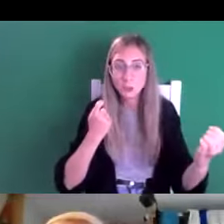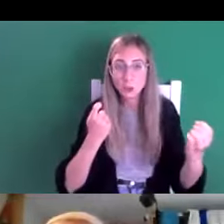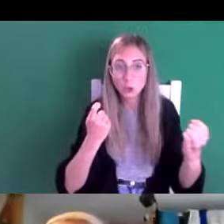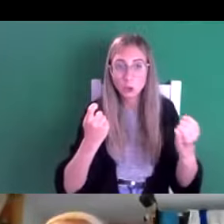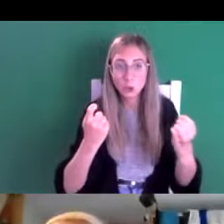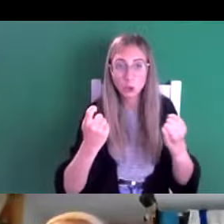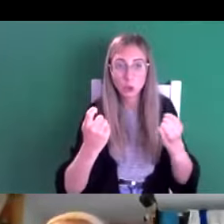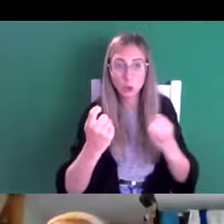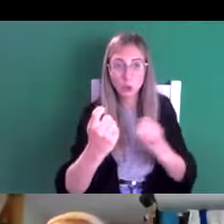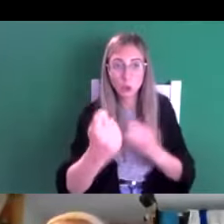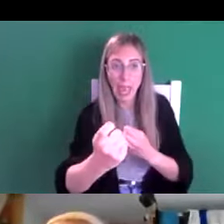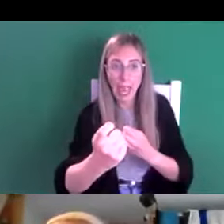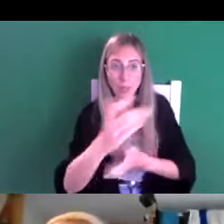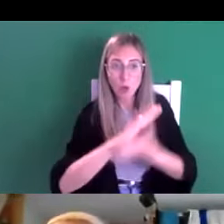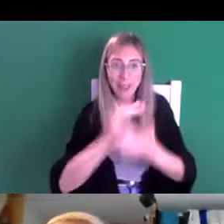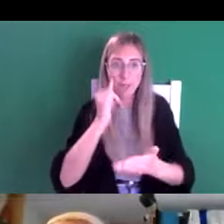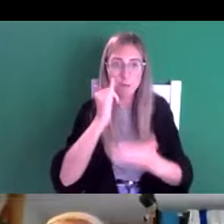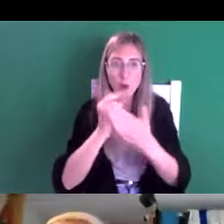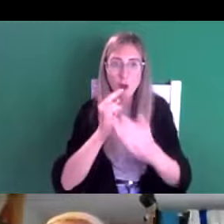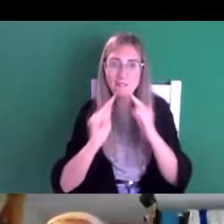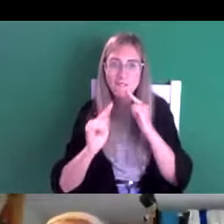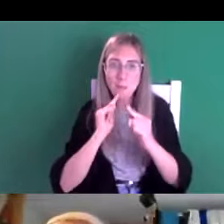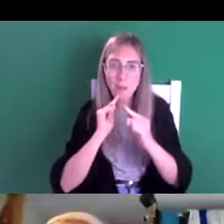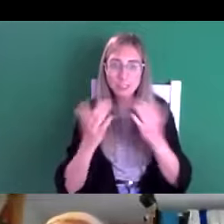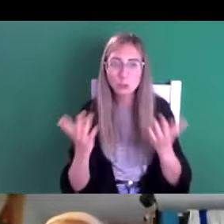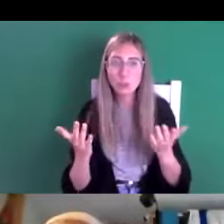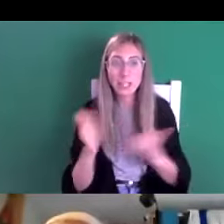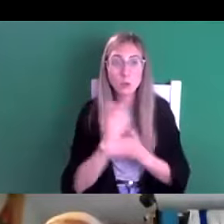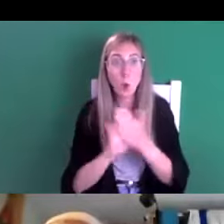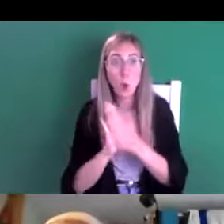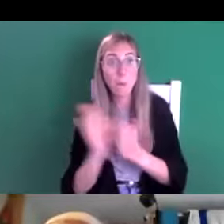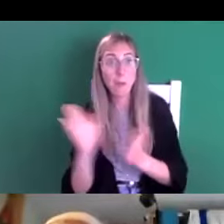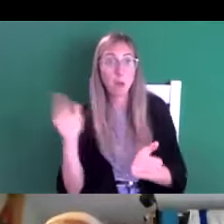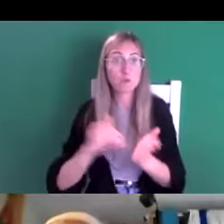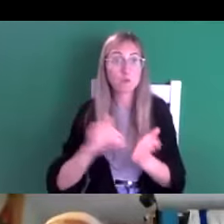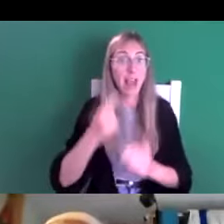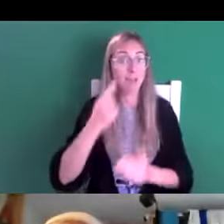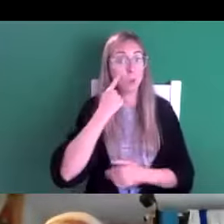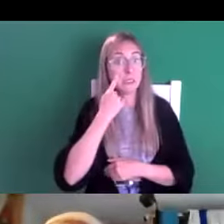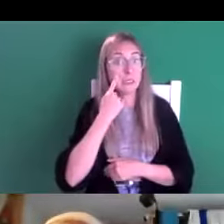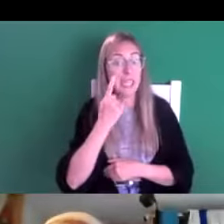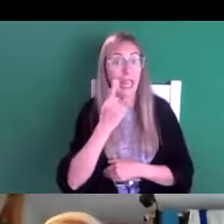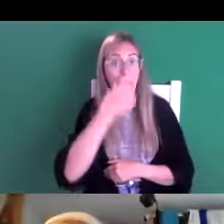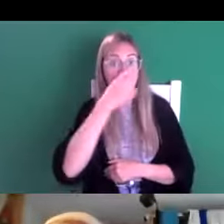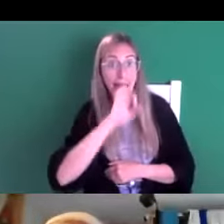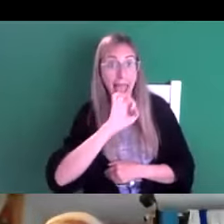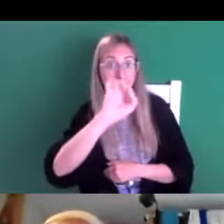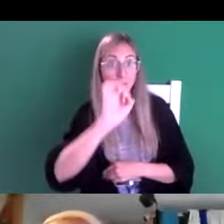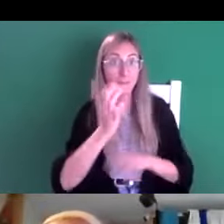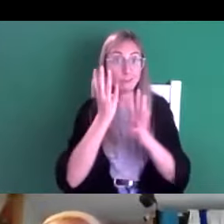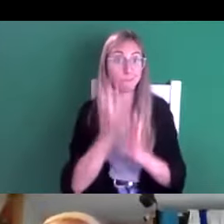be your intervention so people expect to turn up to see um elephants parading or something so